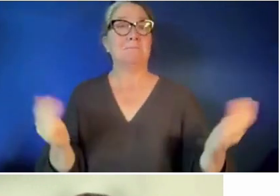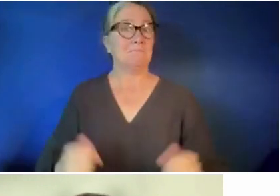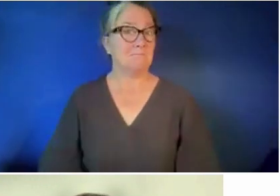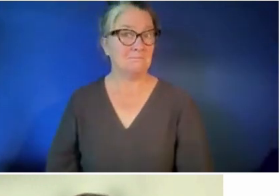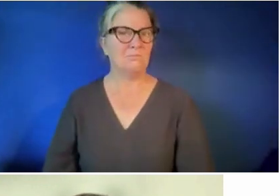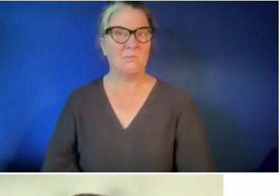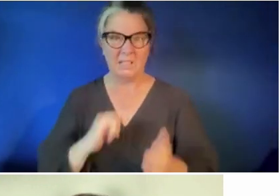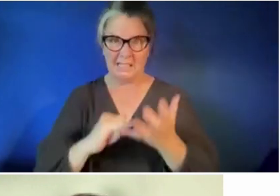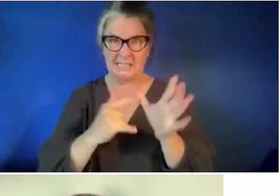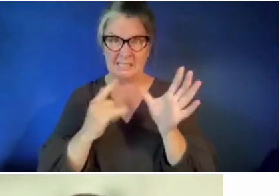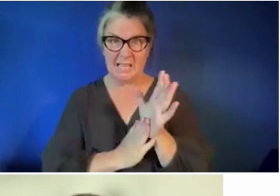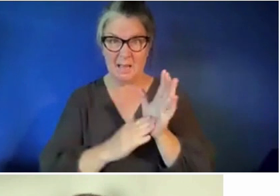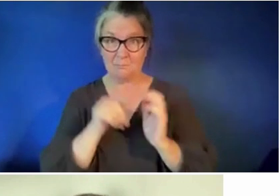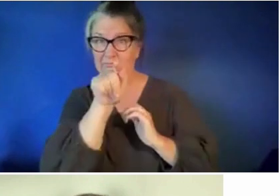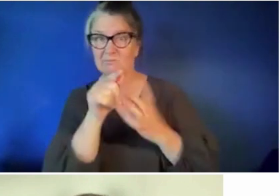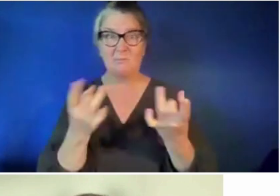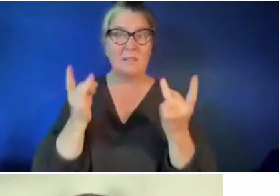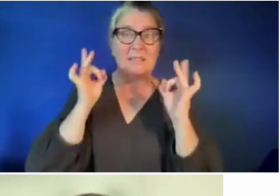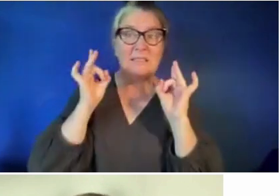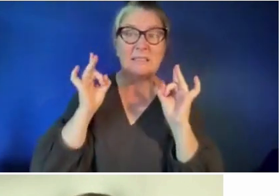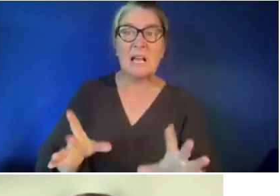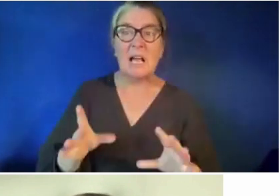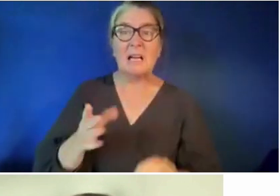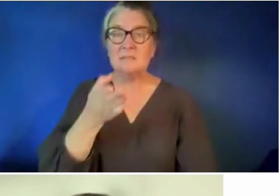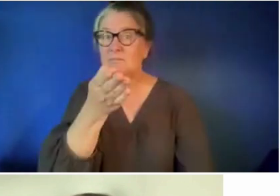And thank you for inviting me to be on this panel today.